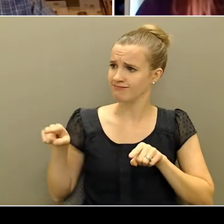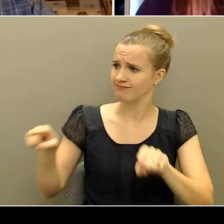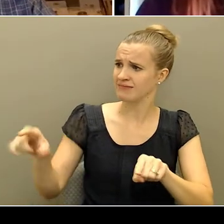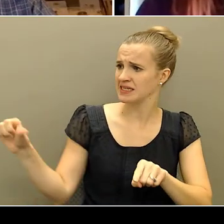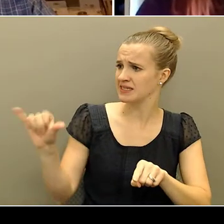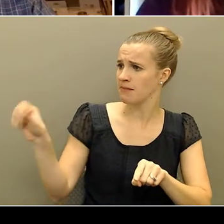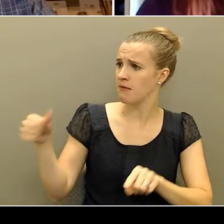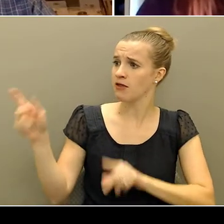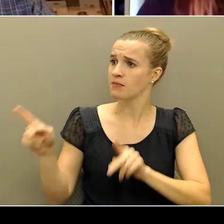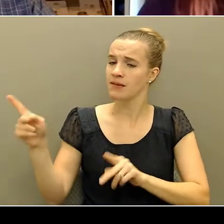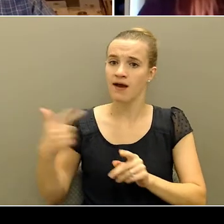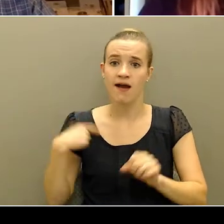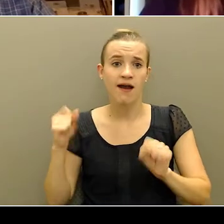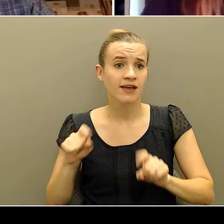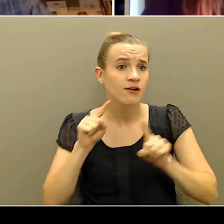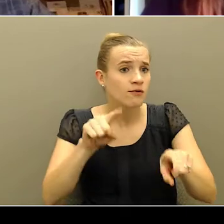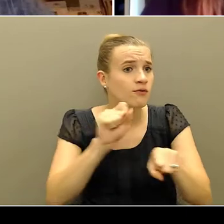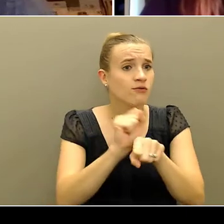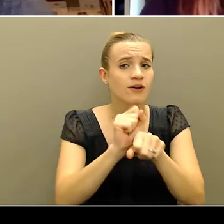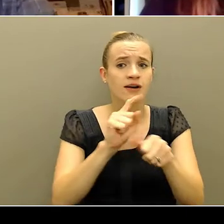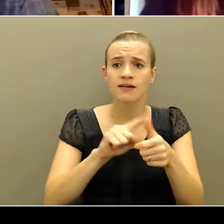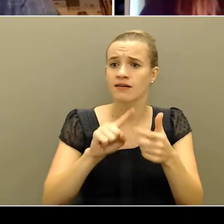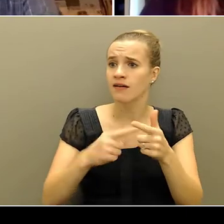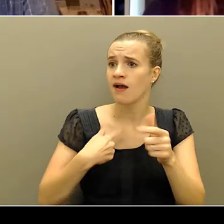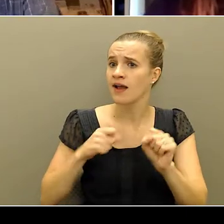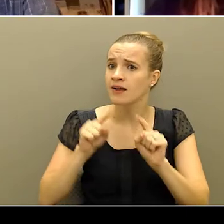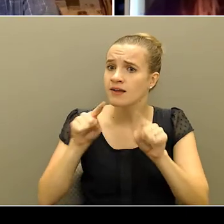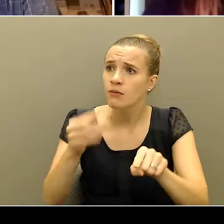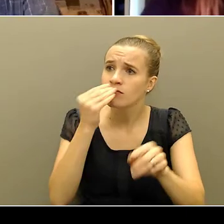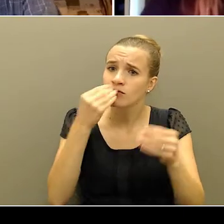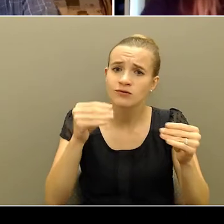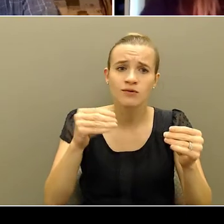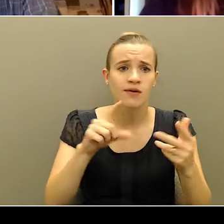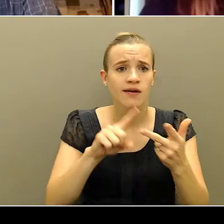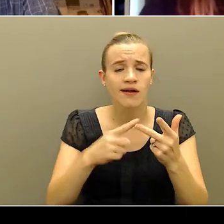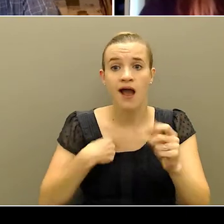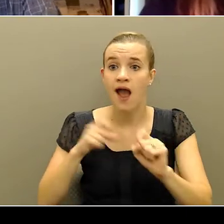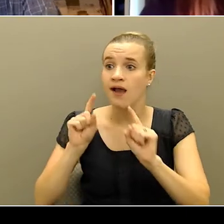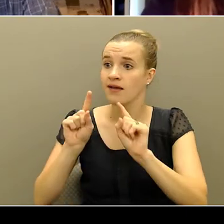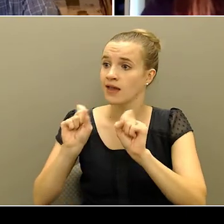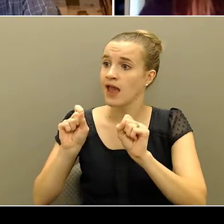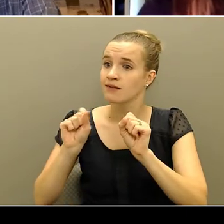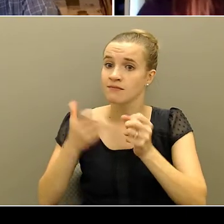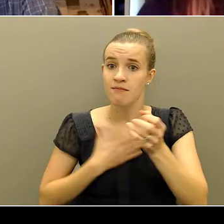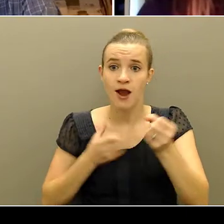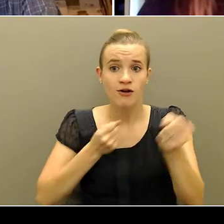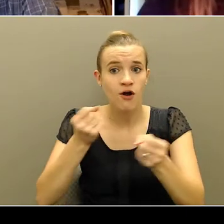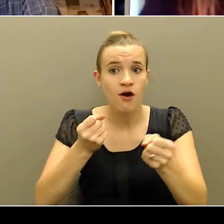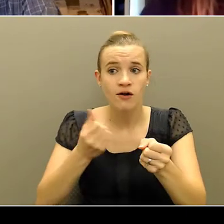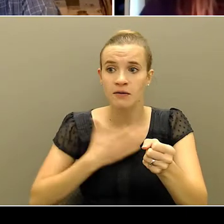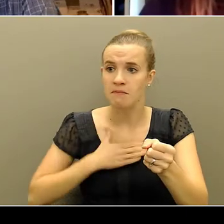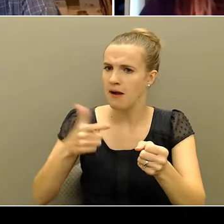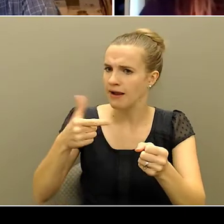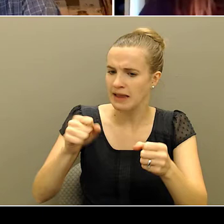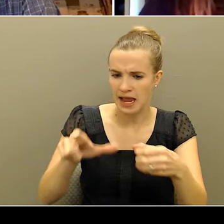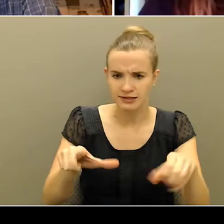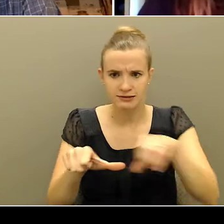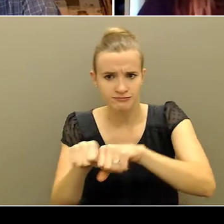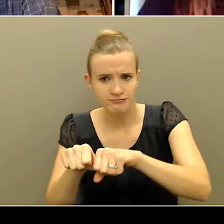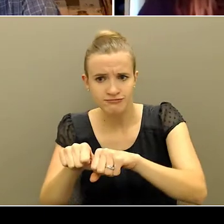you know, go to the grocery store, pump my gas you know, go to the movies, just all these all these little things just like everybody else do, that there's a